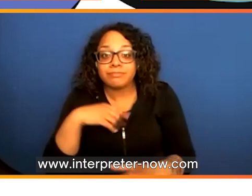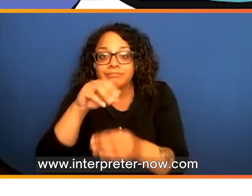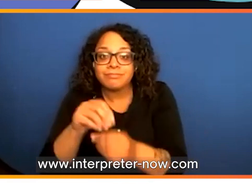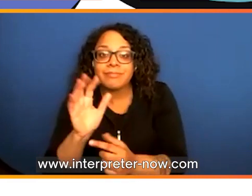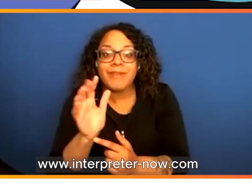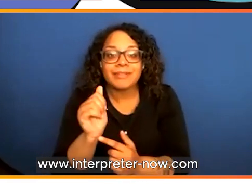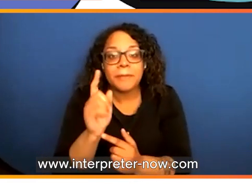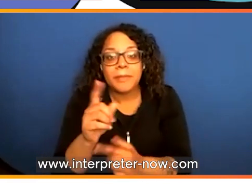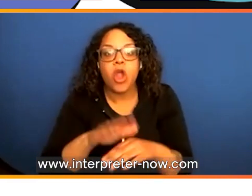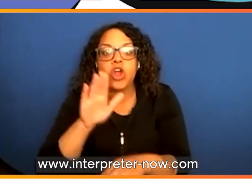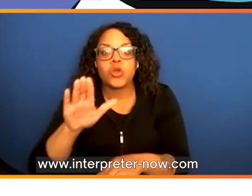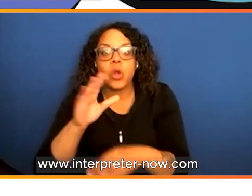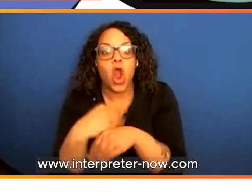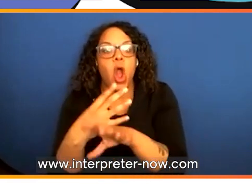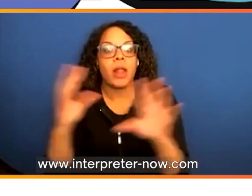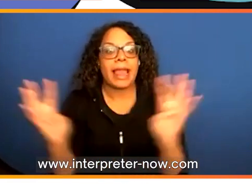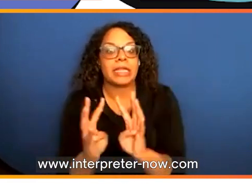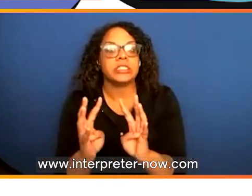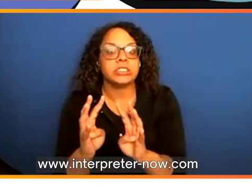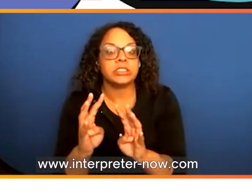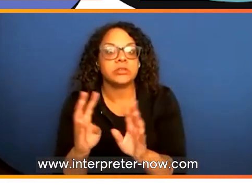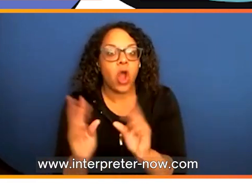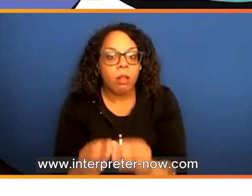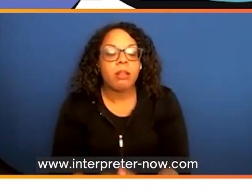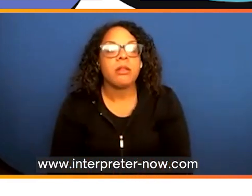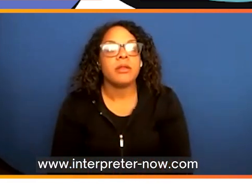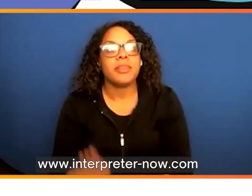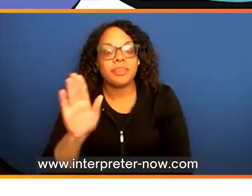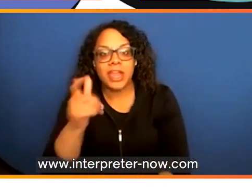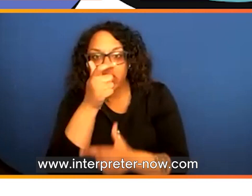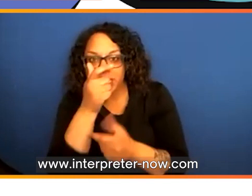for your allyship program. I shared how it worked at AWS. Most recently at Nutanix, we